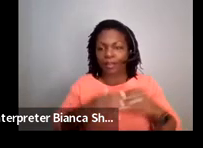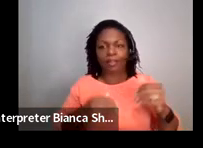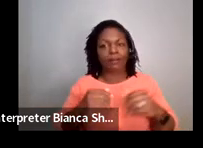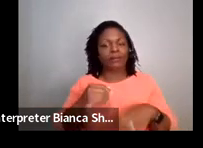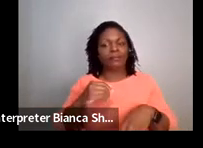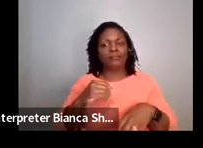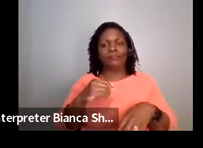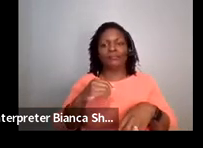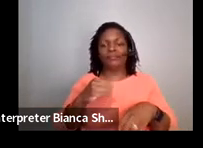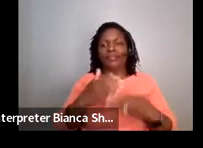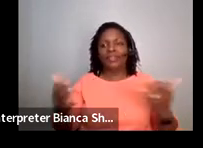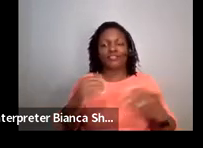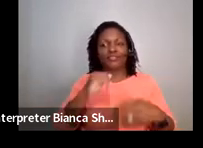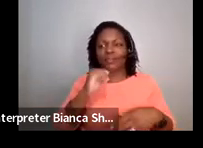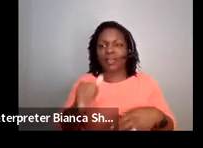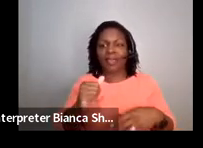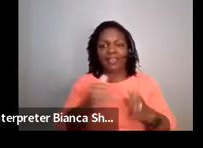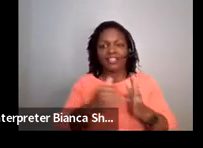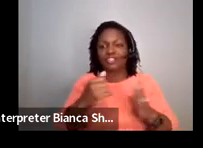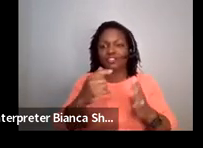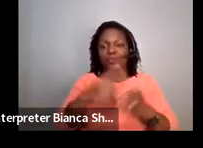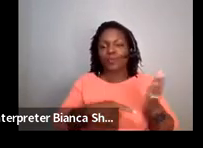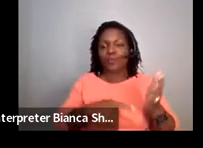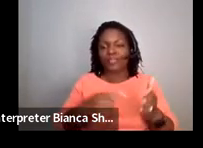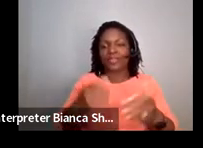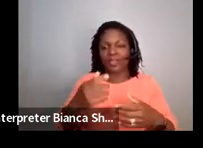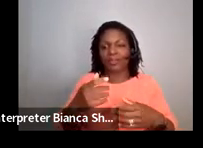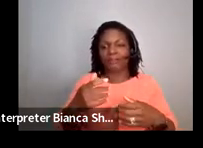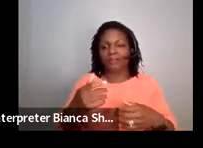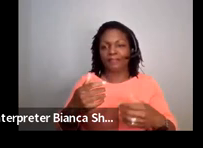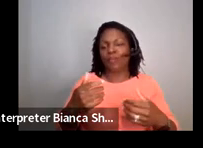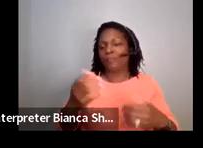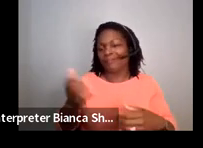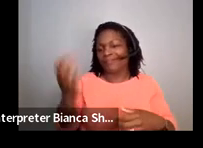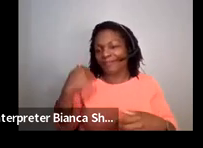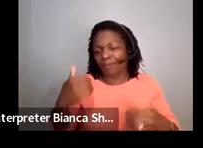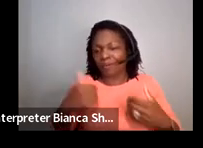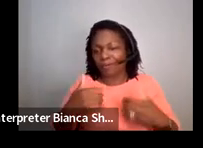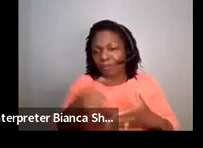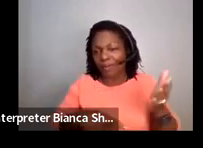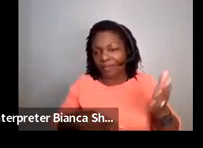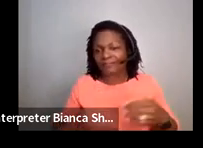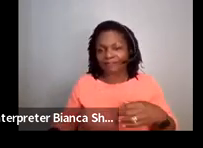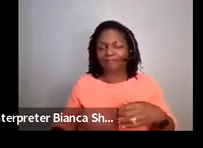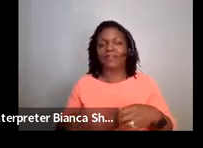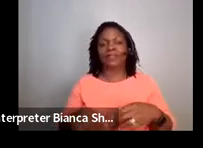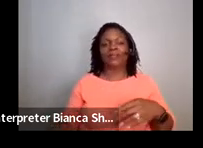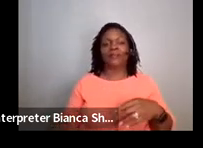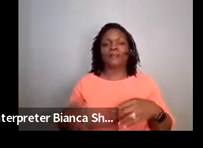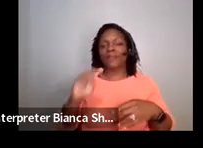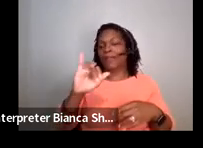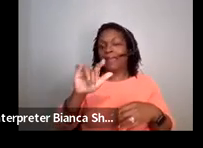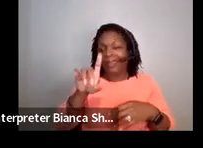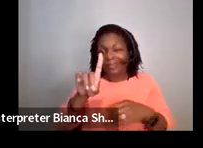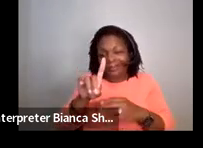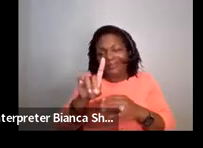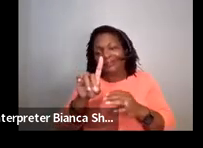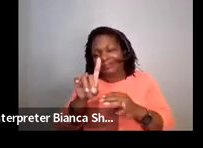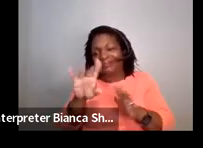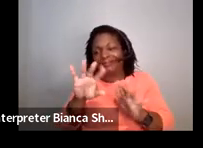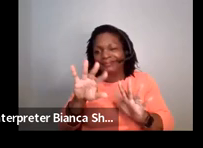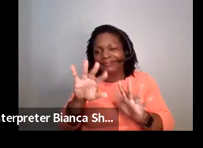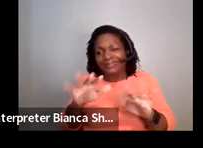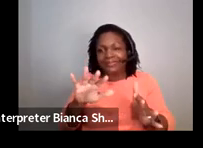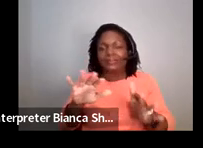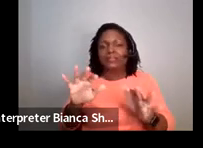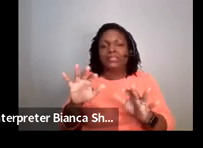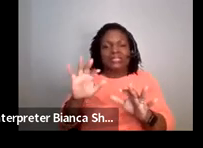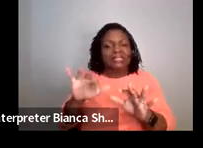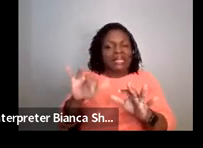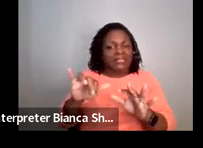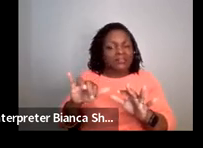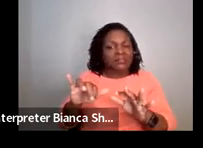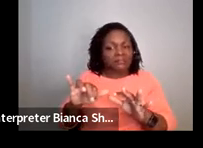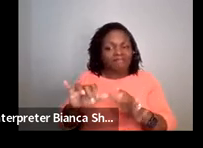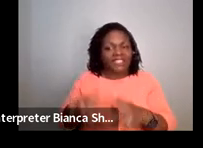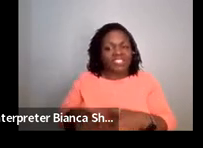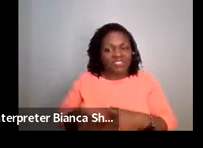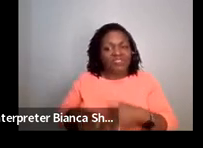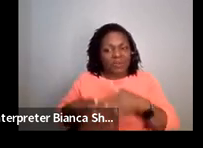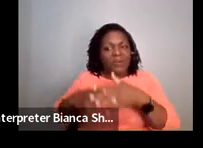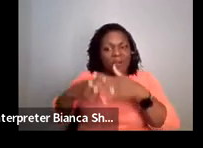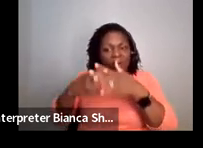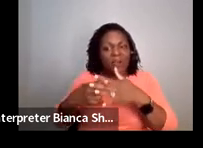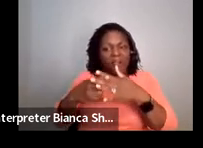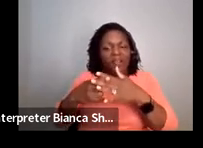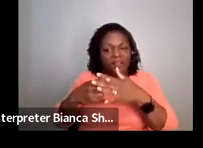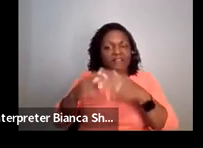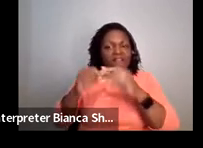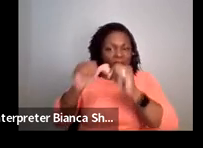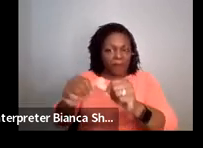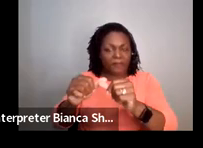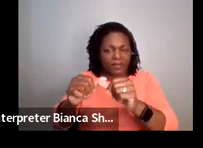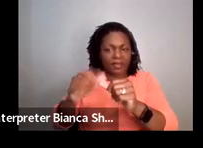Things are not just what they used to be. Okay. My cognitive impairment is generally known as the beginning of permanent memory loss and long.